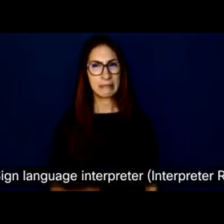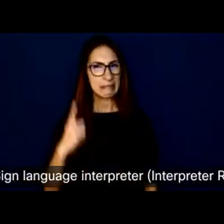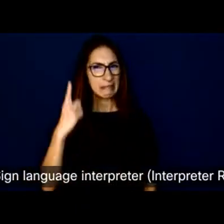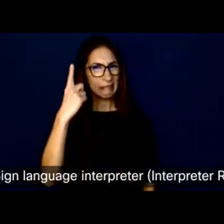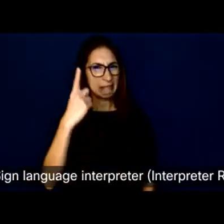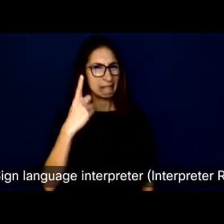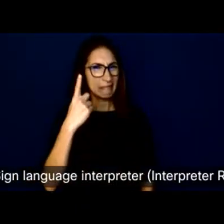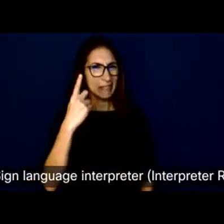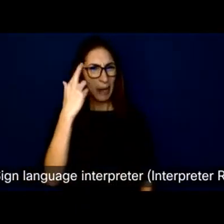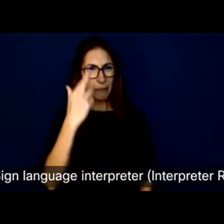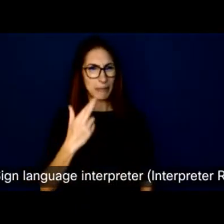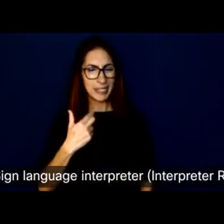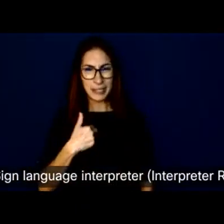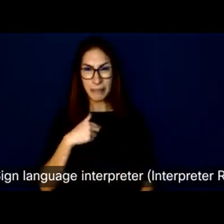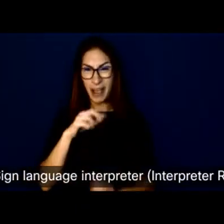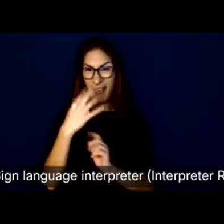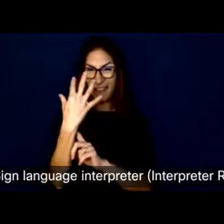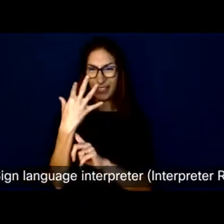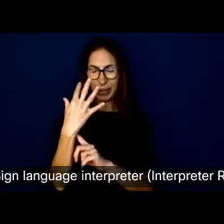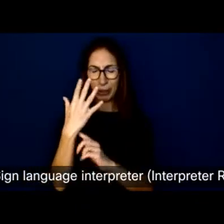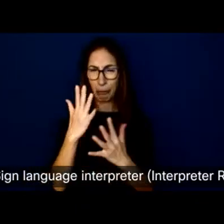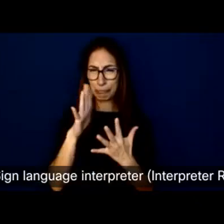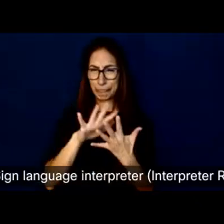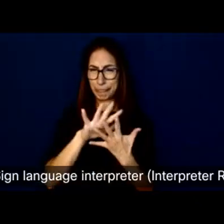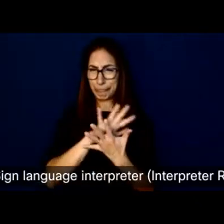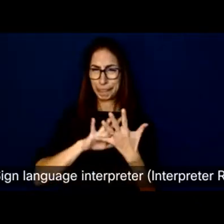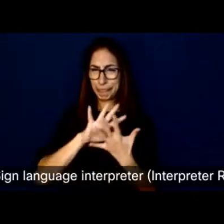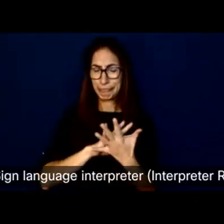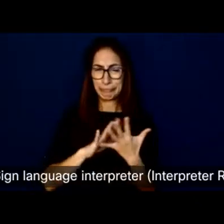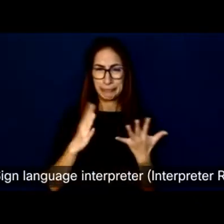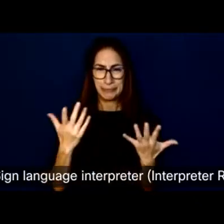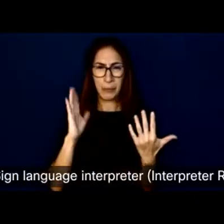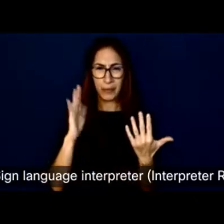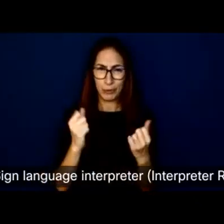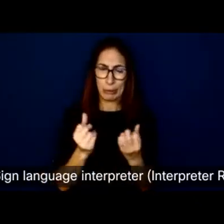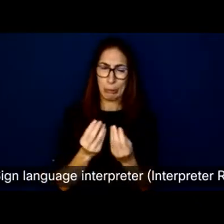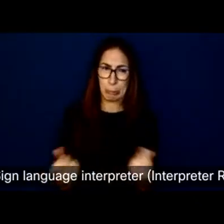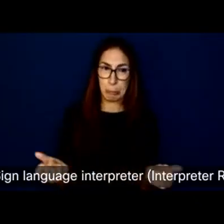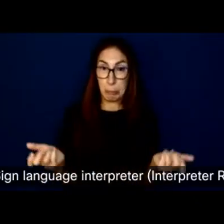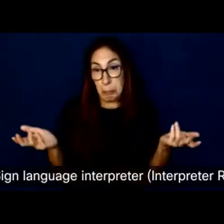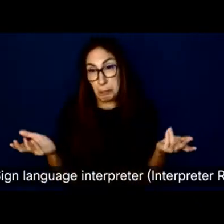incognito. We'll try to fix that. I do not know why it is